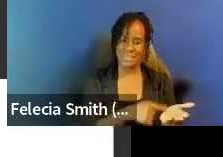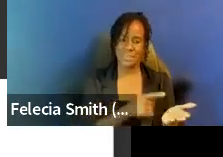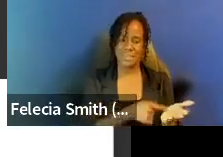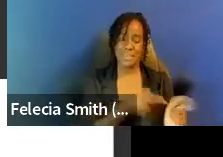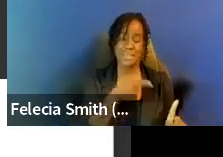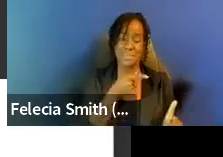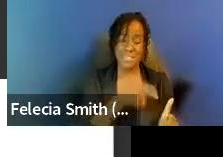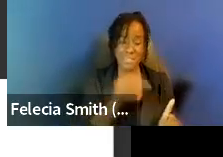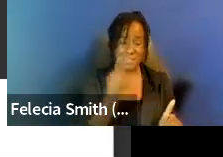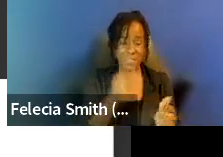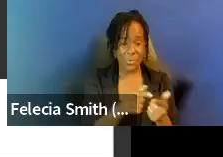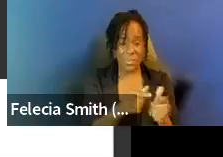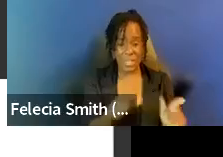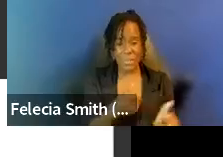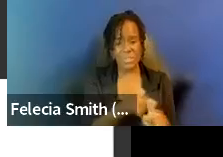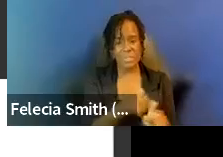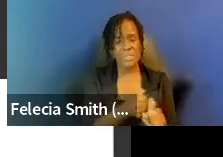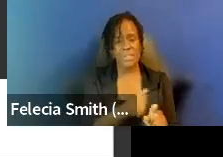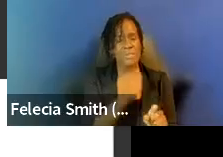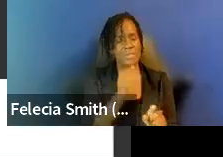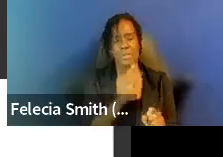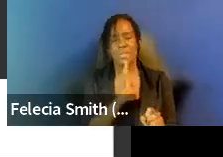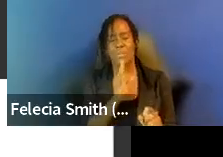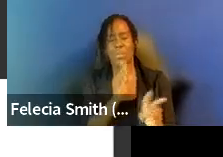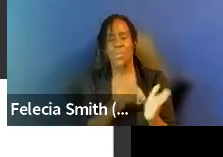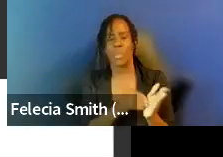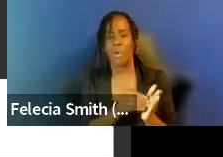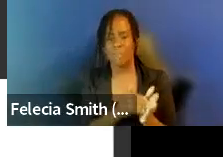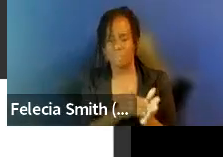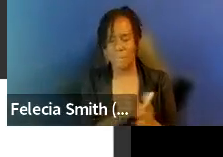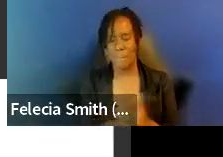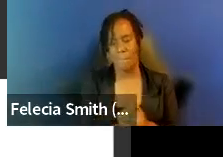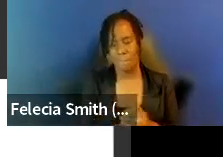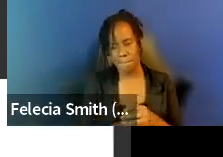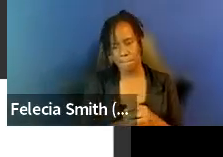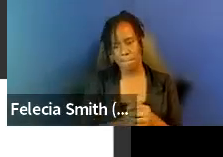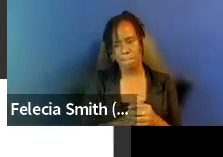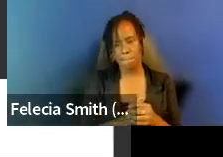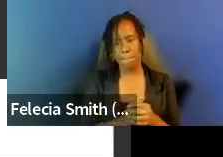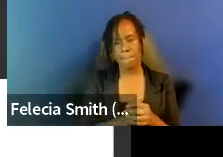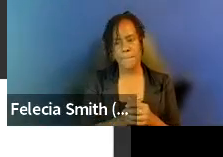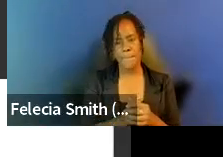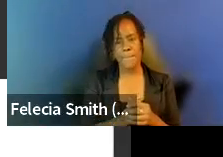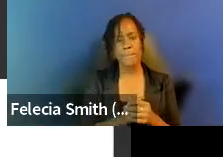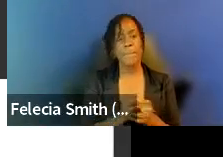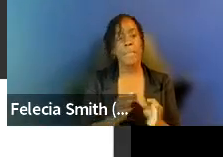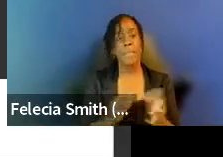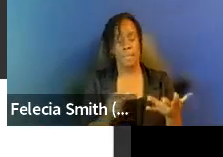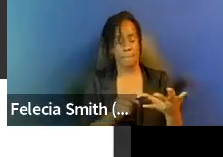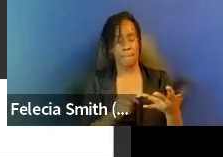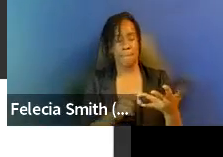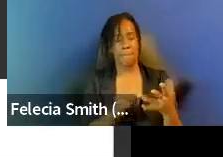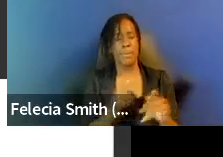The importance of providing telehealth for patients with a language preference other than English and here is discussion